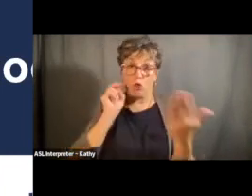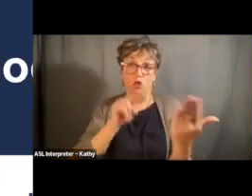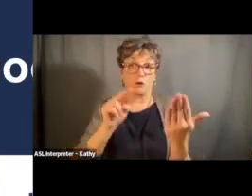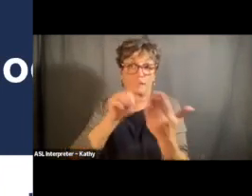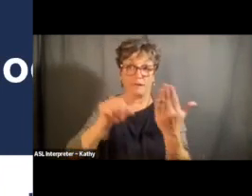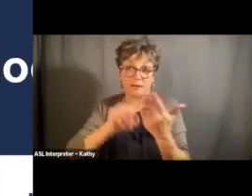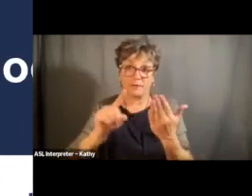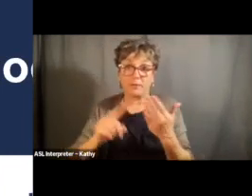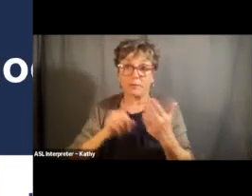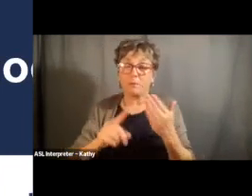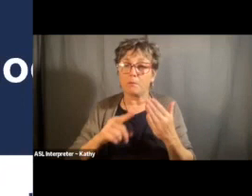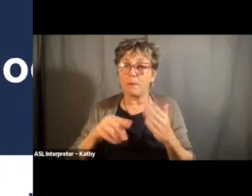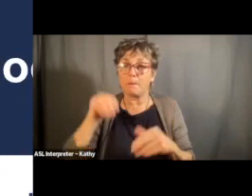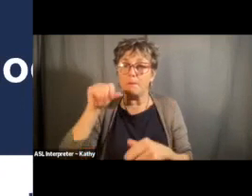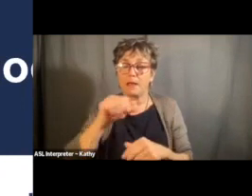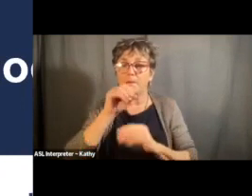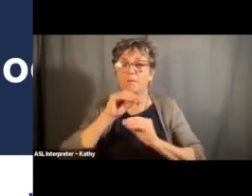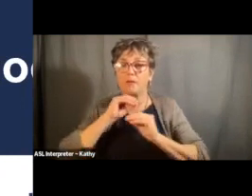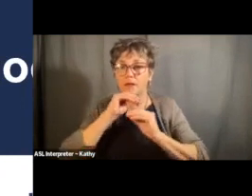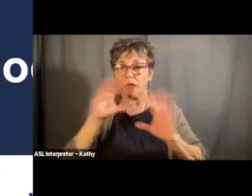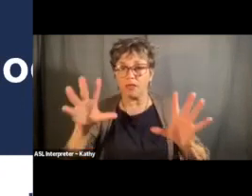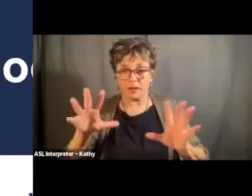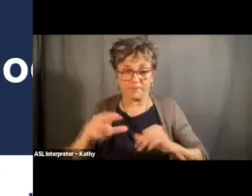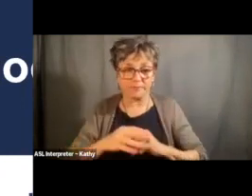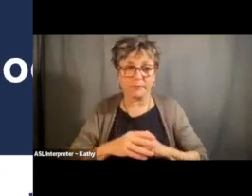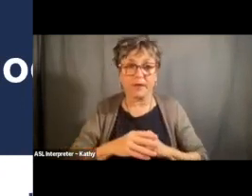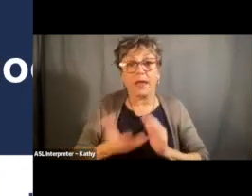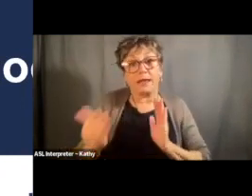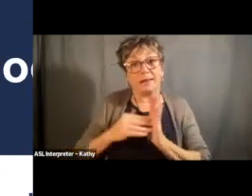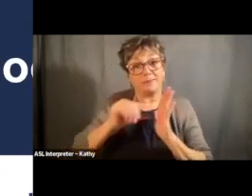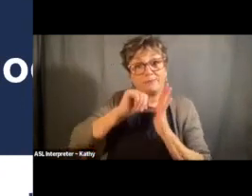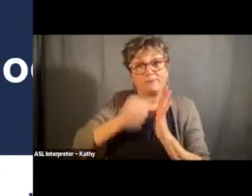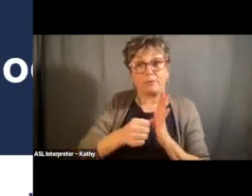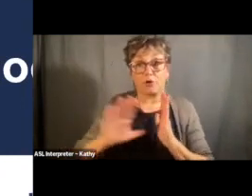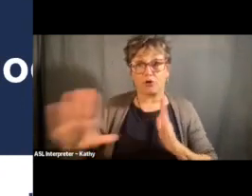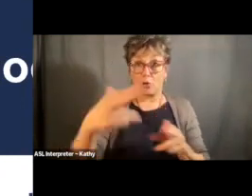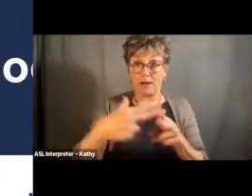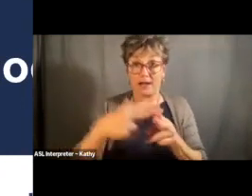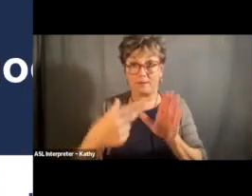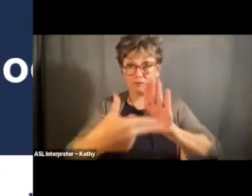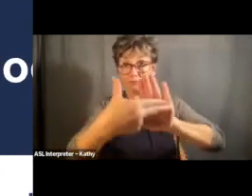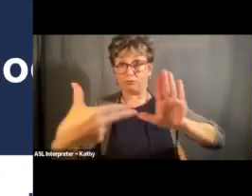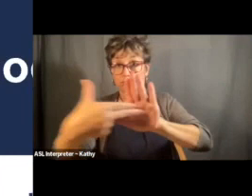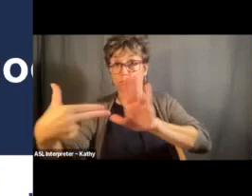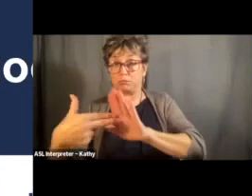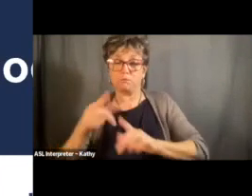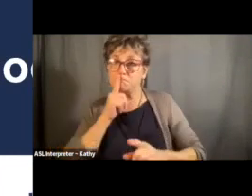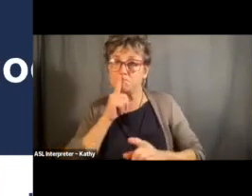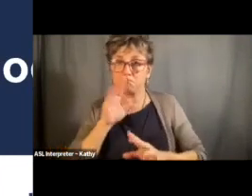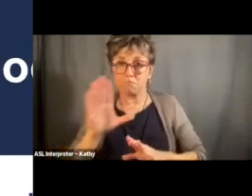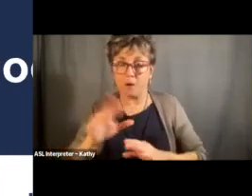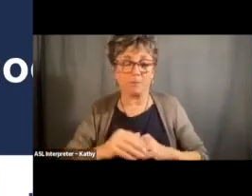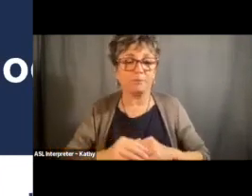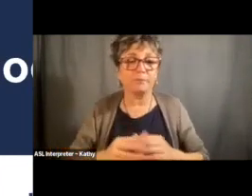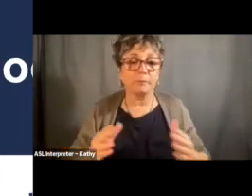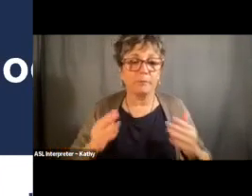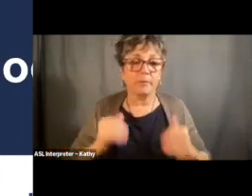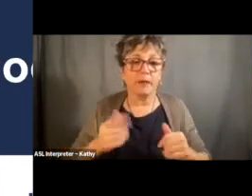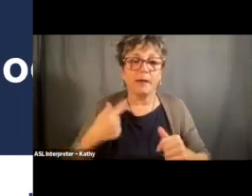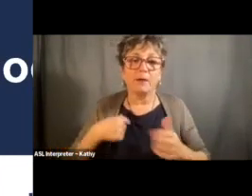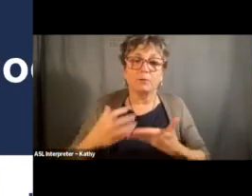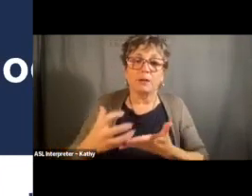be de-identified. The fact that RARE-X collects mostly structured and standardized data was very